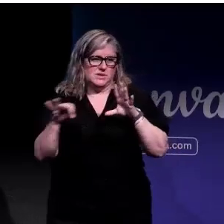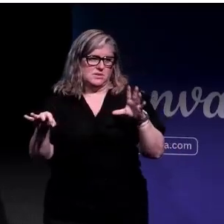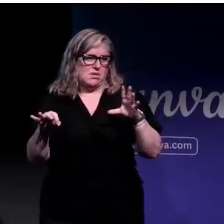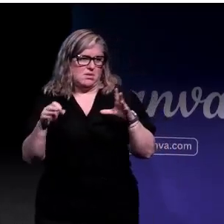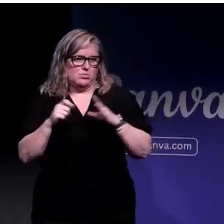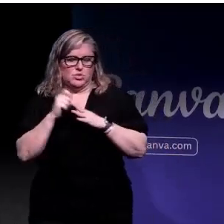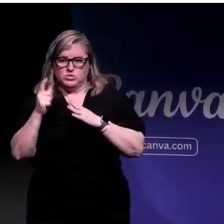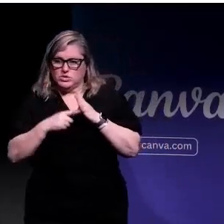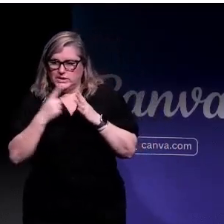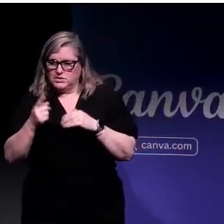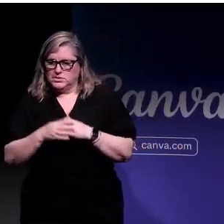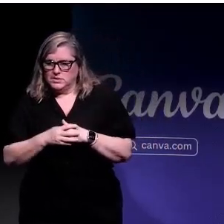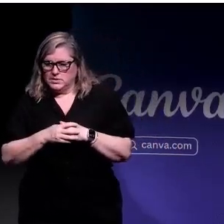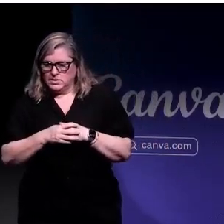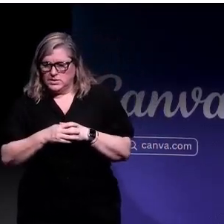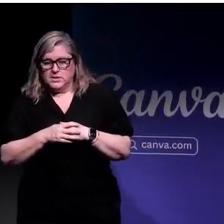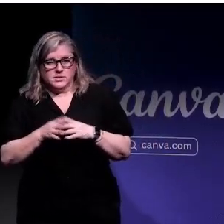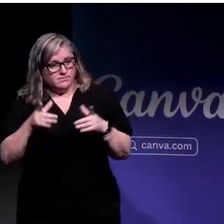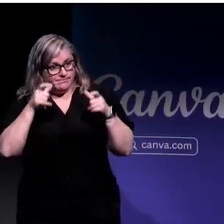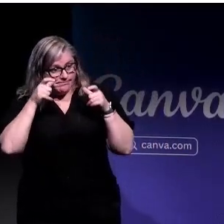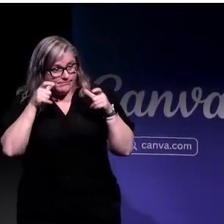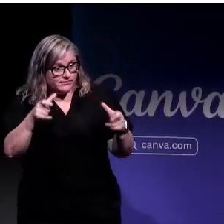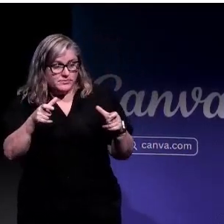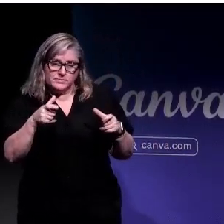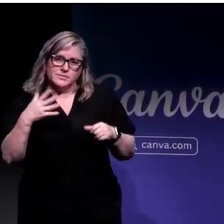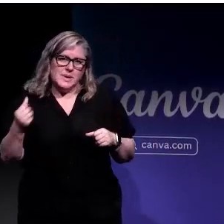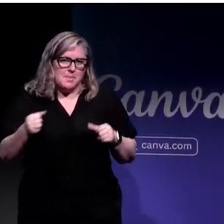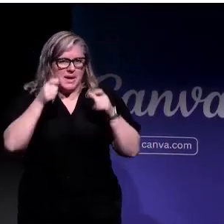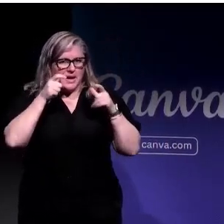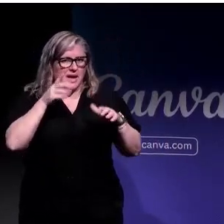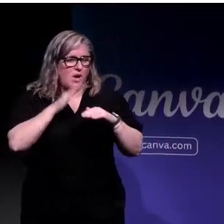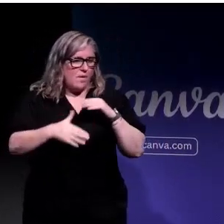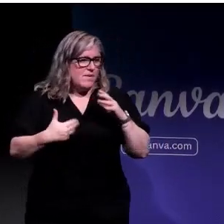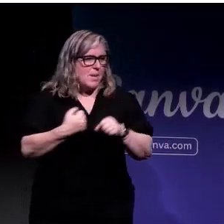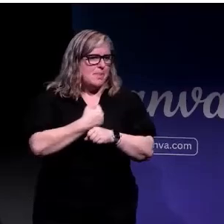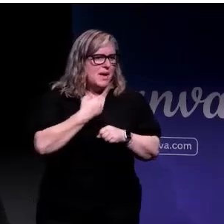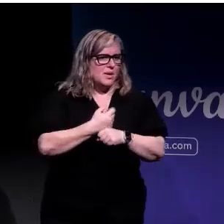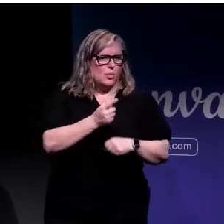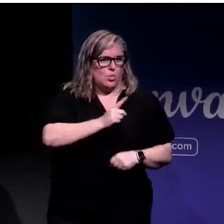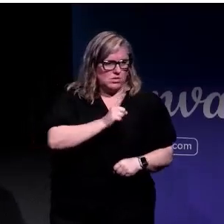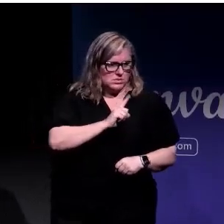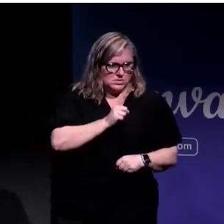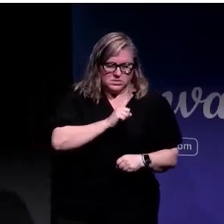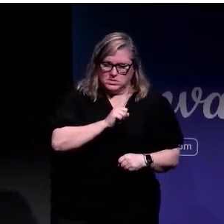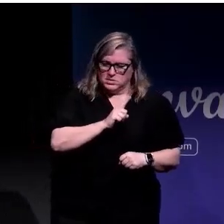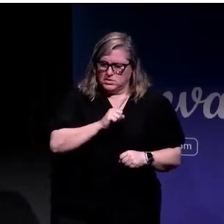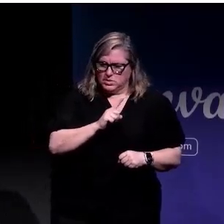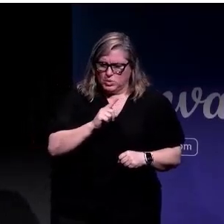With caring, we have to care about what we're making, right? We have to care about the people we're making it for, otherwise we're